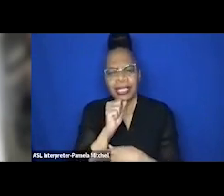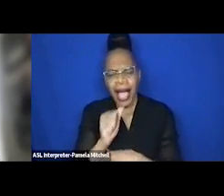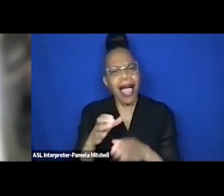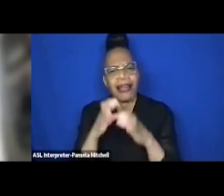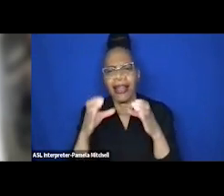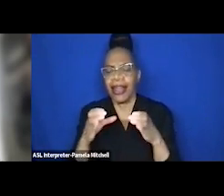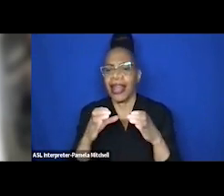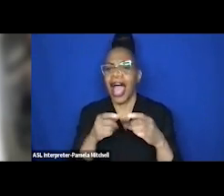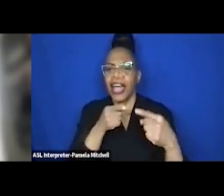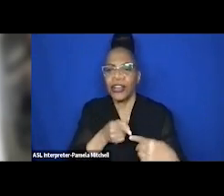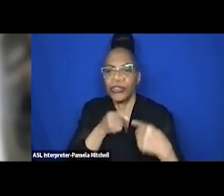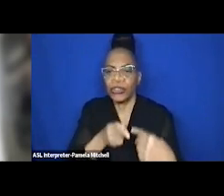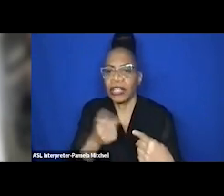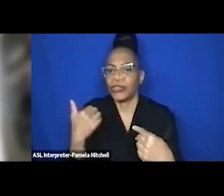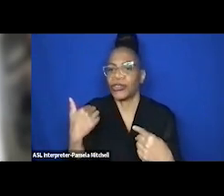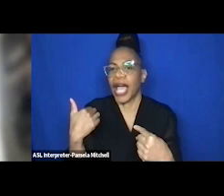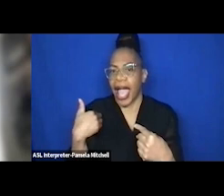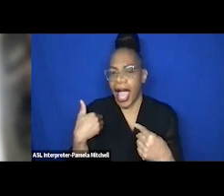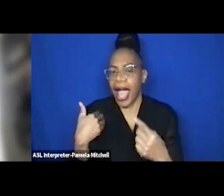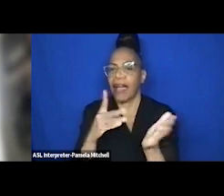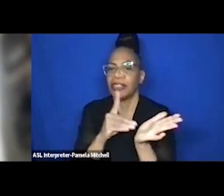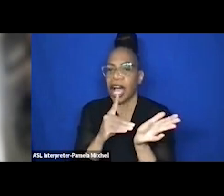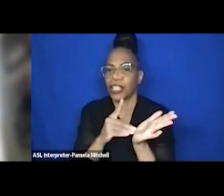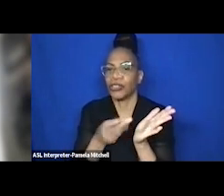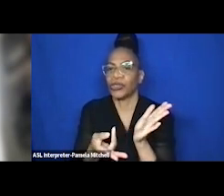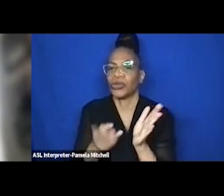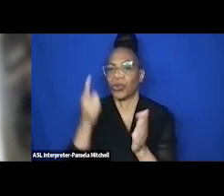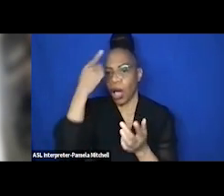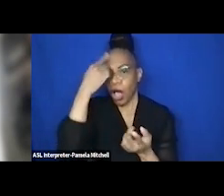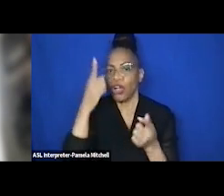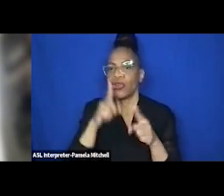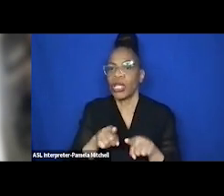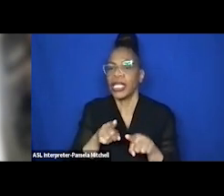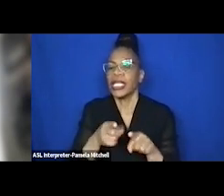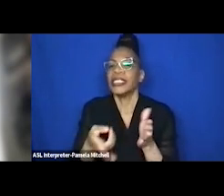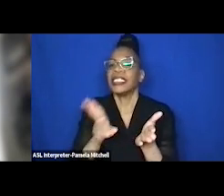to get doctors to agree to sign off on particular documents or to attest